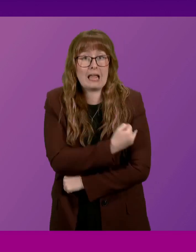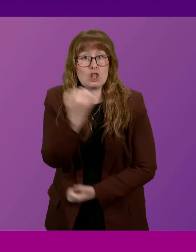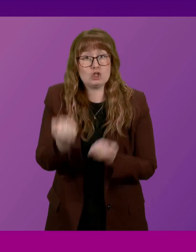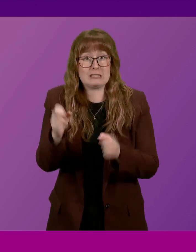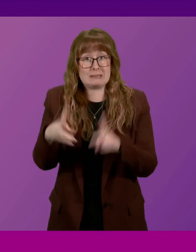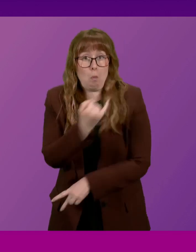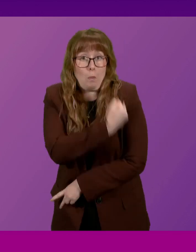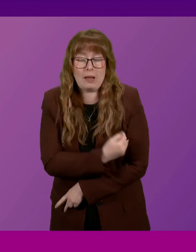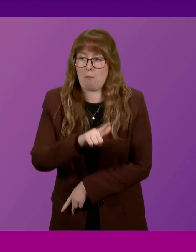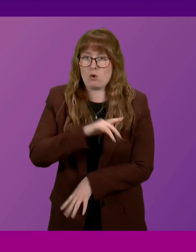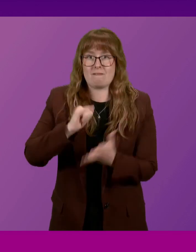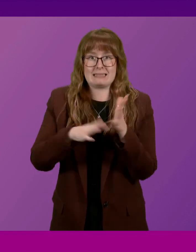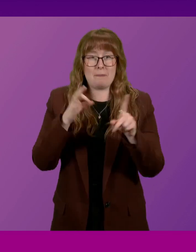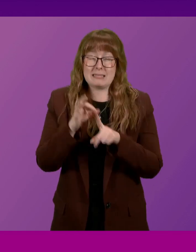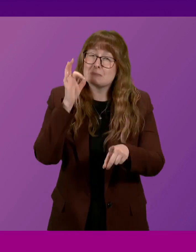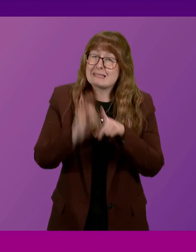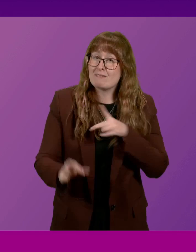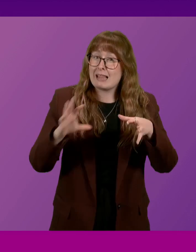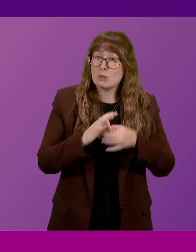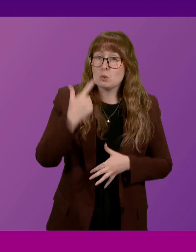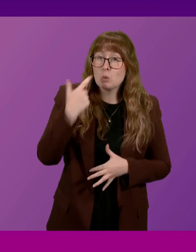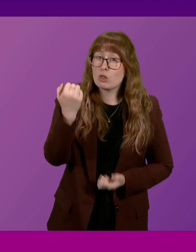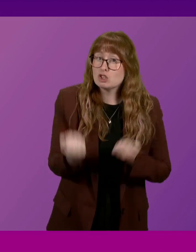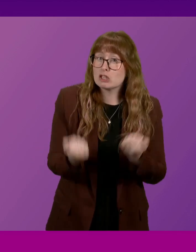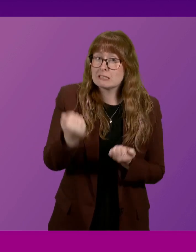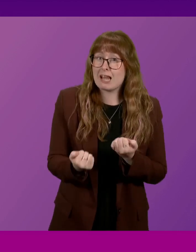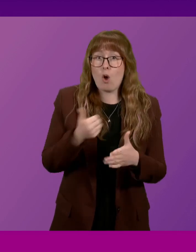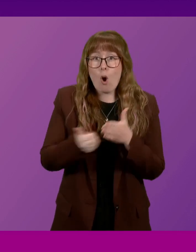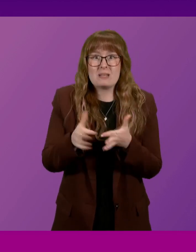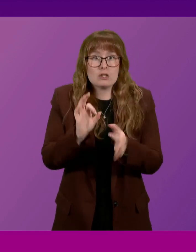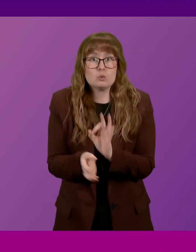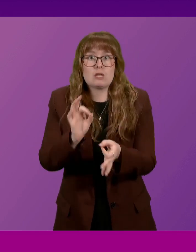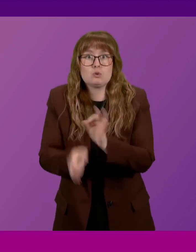especially in youth justice. It seeks to make excuses for those who commit harm,